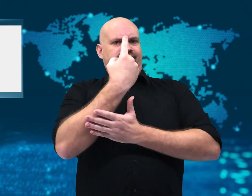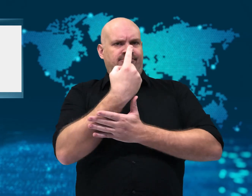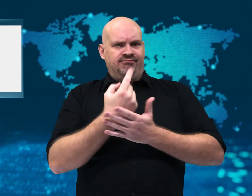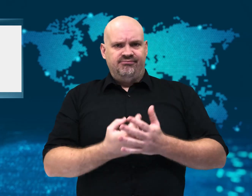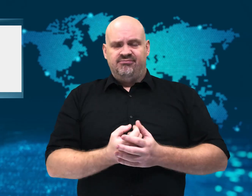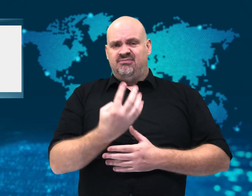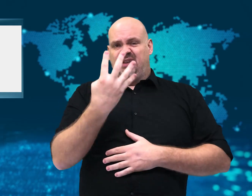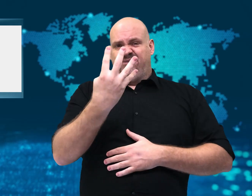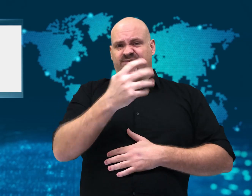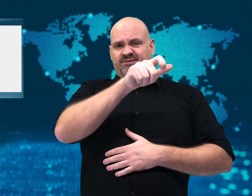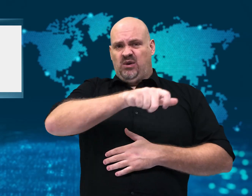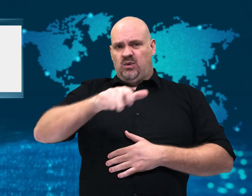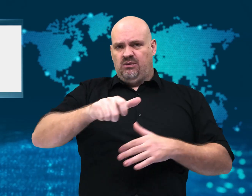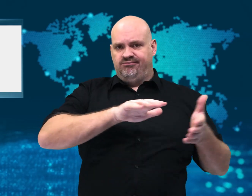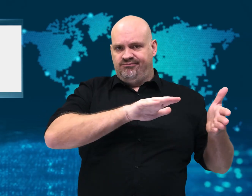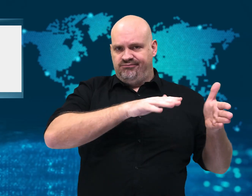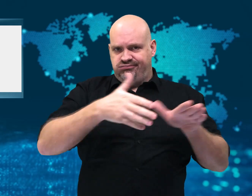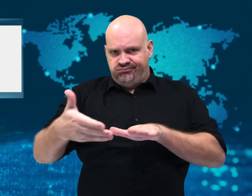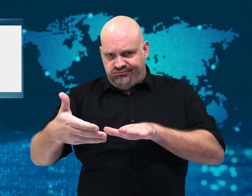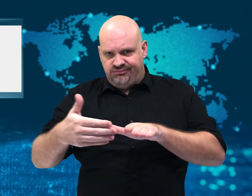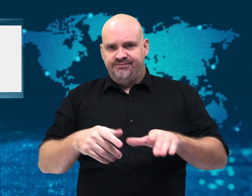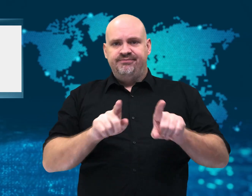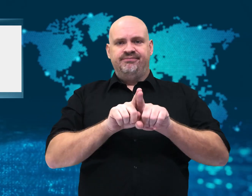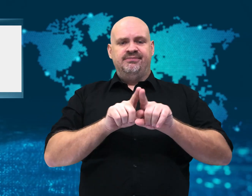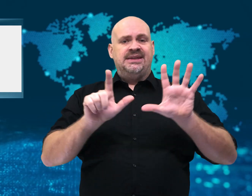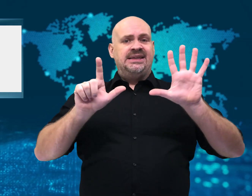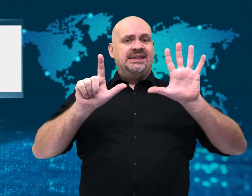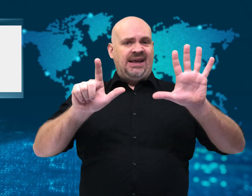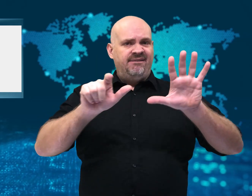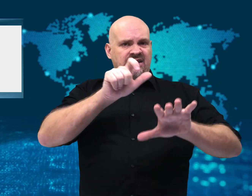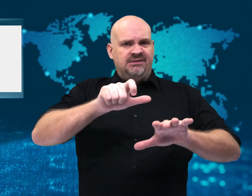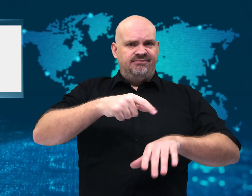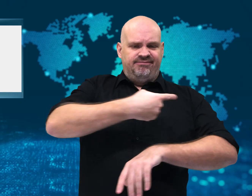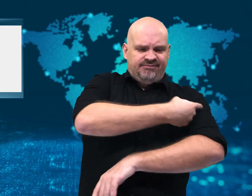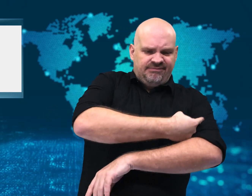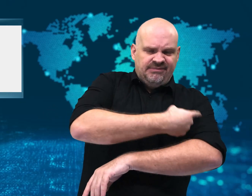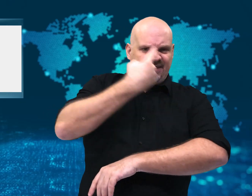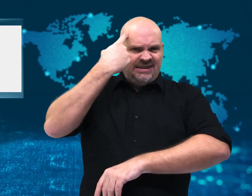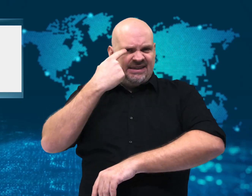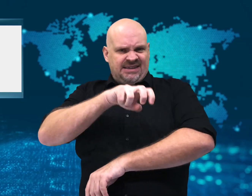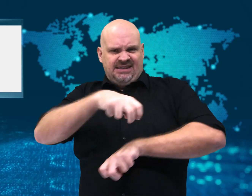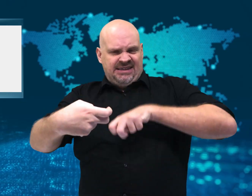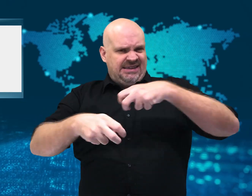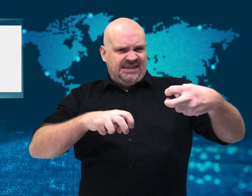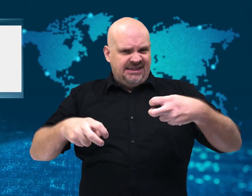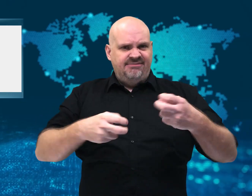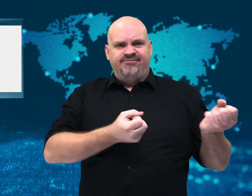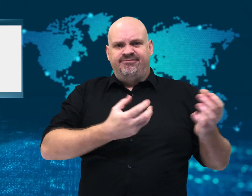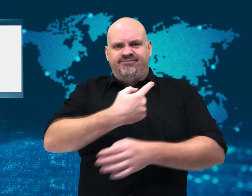Four students were killed and seven others were injured,